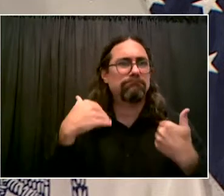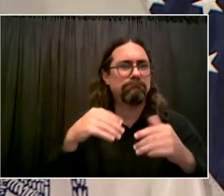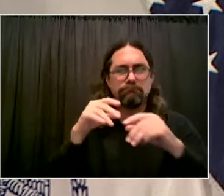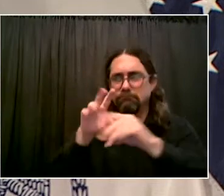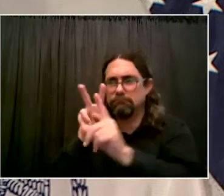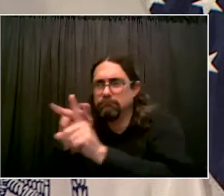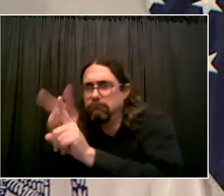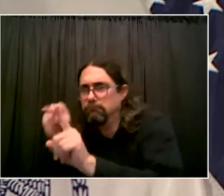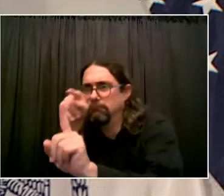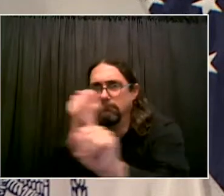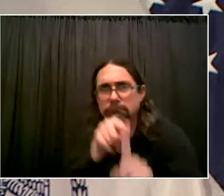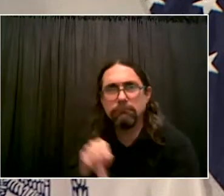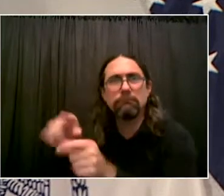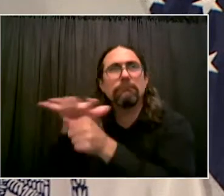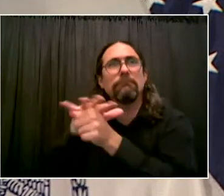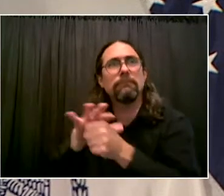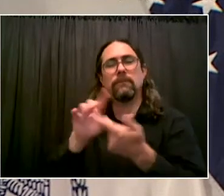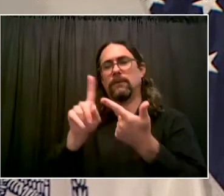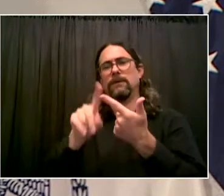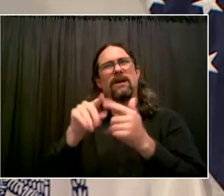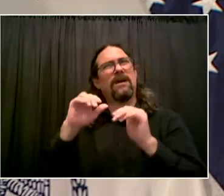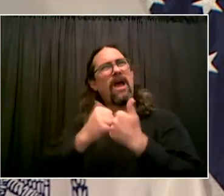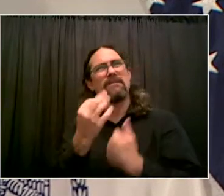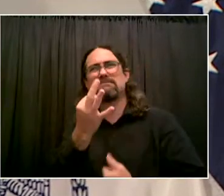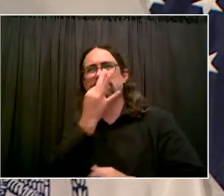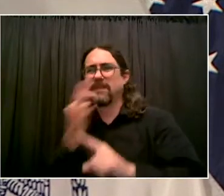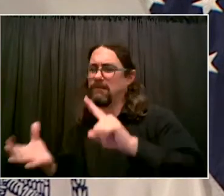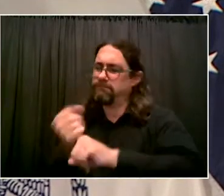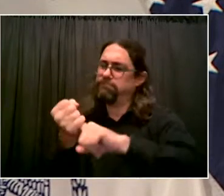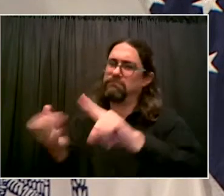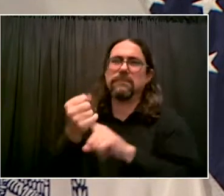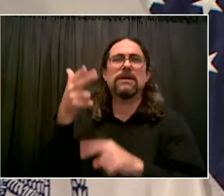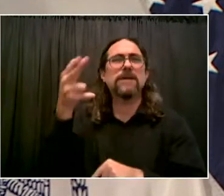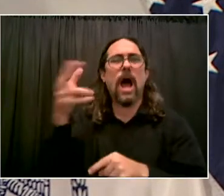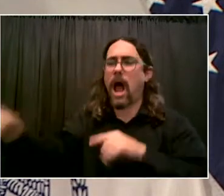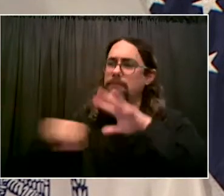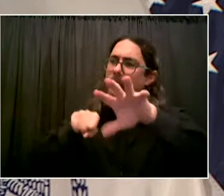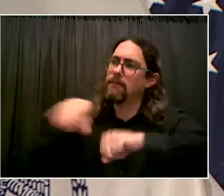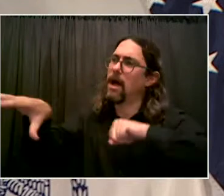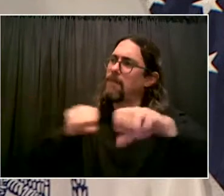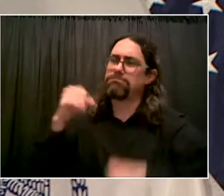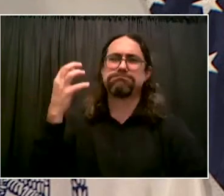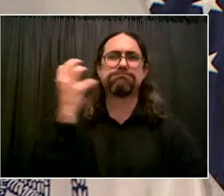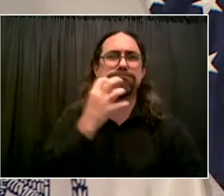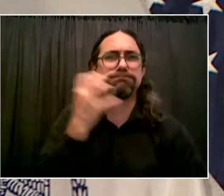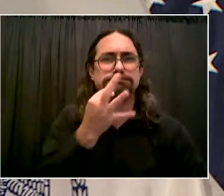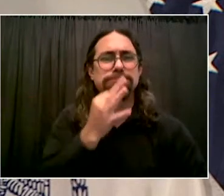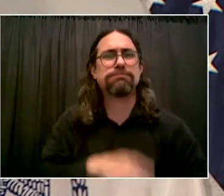THE MOST GOING TO REST SINCE 1996. DO WE NEED O TDO MORE? OF COURSE AND WE